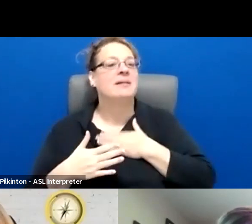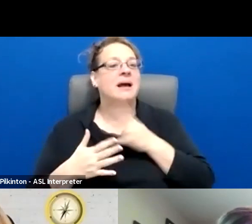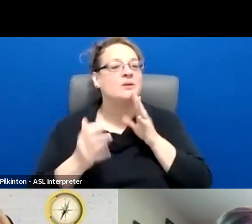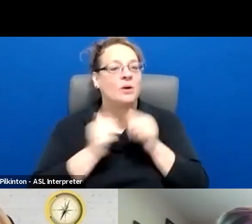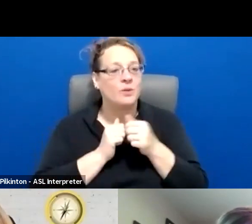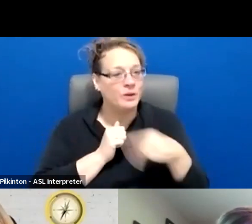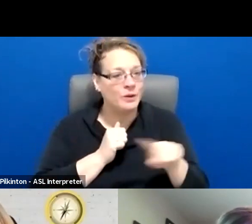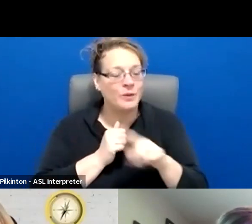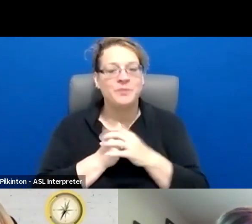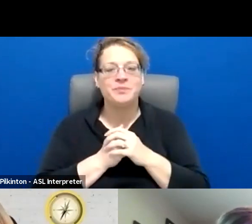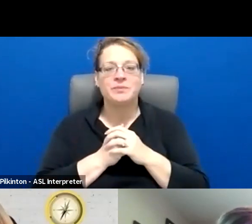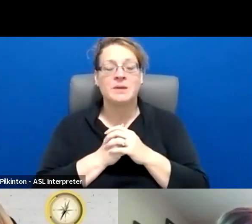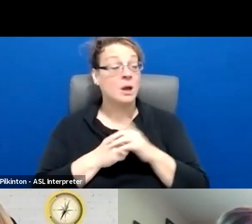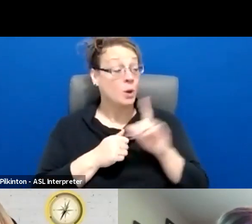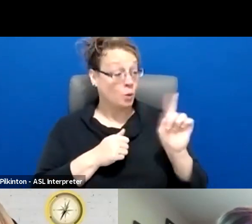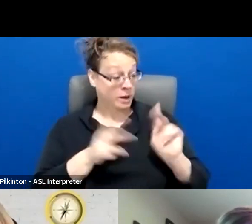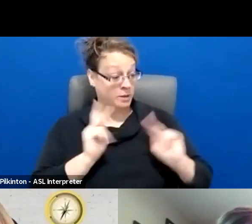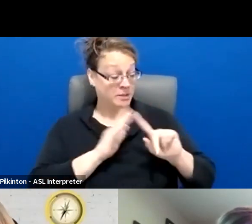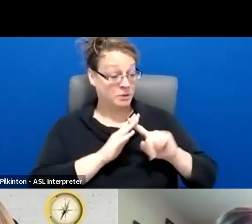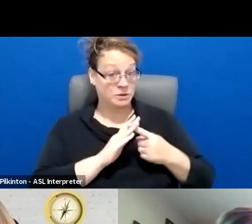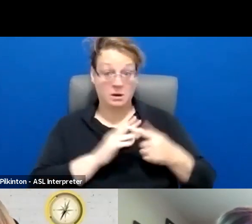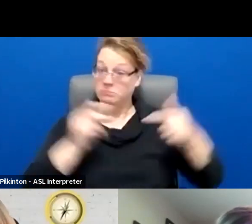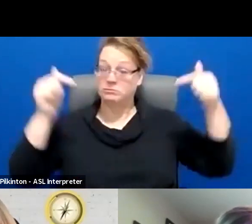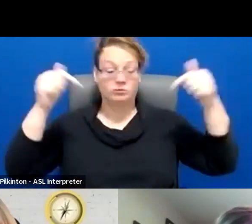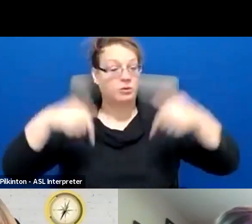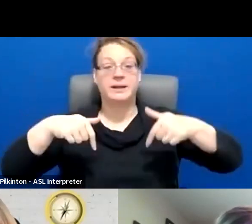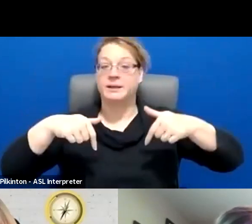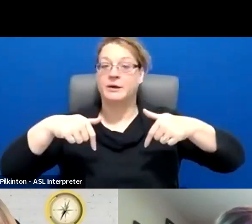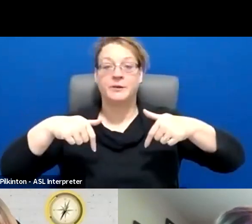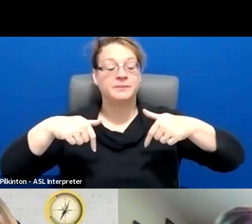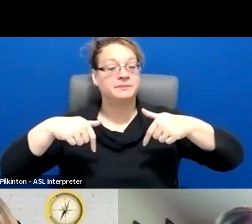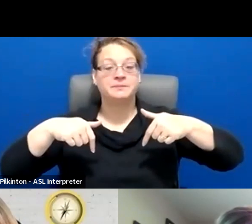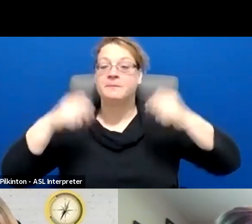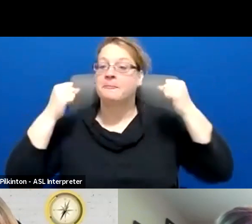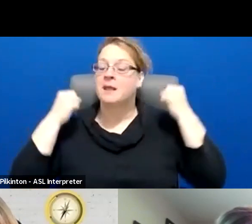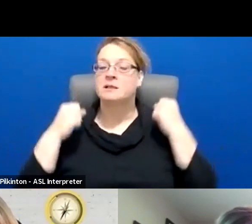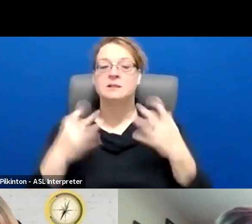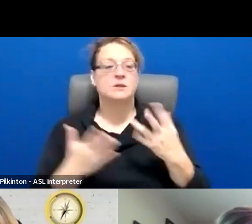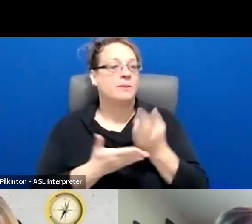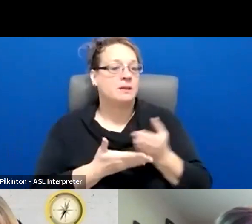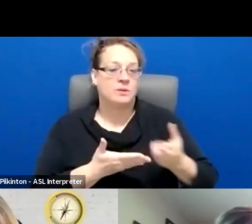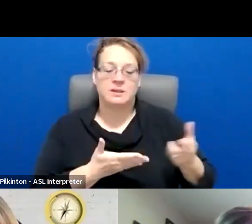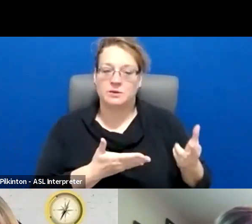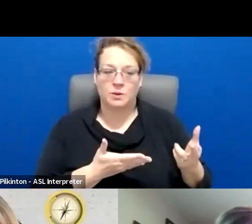Maybe the oldest one on the call but that is okay, right? I am a white male. Very short hair. I am in my home office in Northeast Tennessee. I keep my military hairstyle with me since I retired. I am glad to talk with everybody. Where should they start.